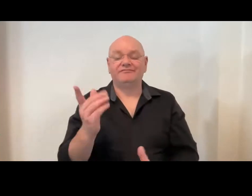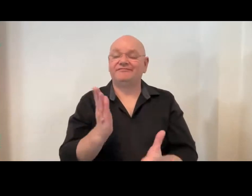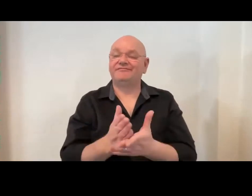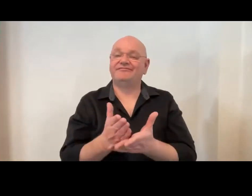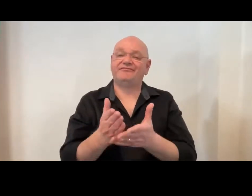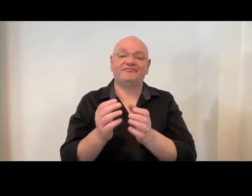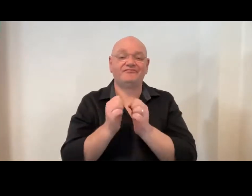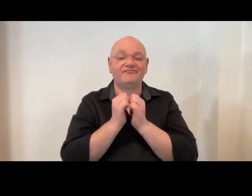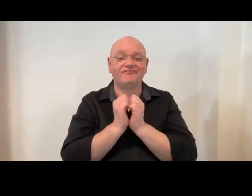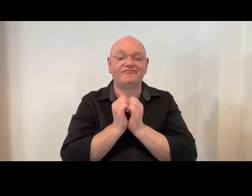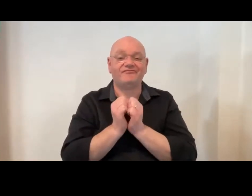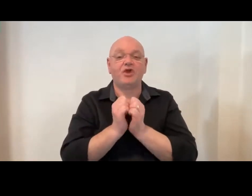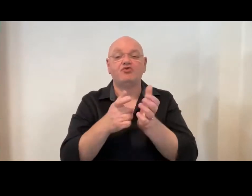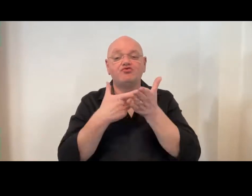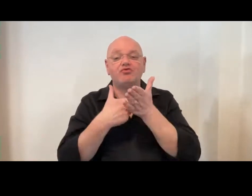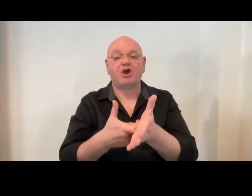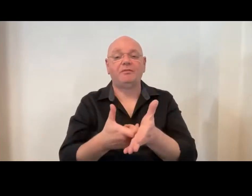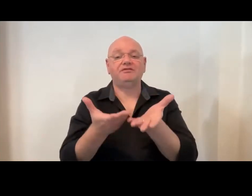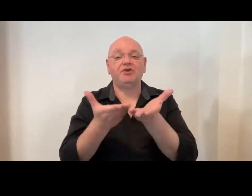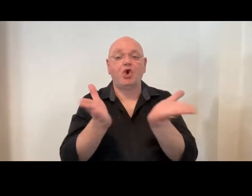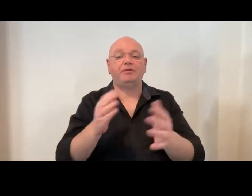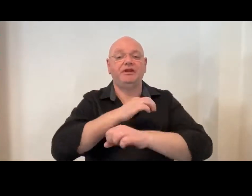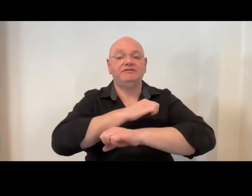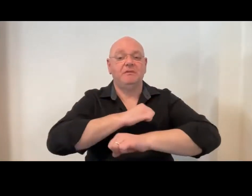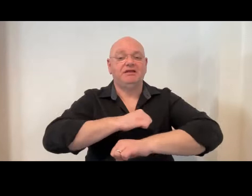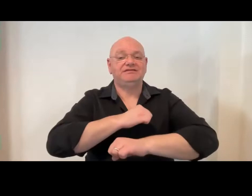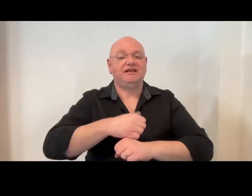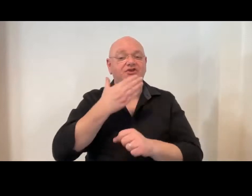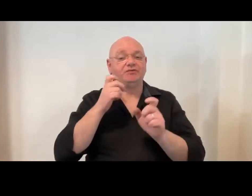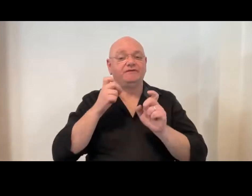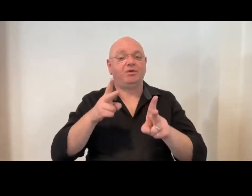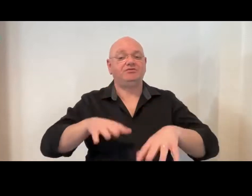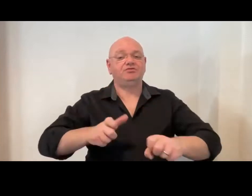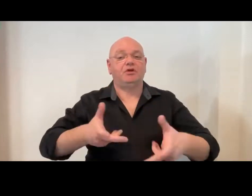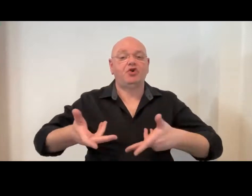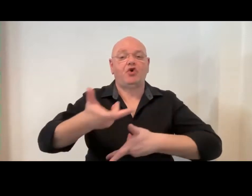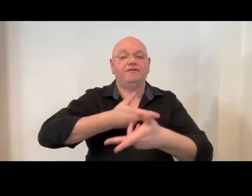impact of the various towns funds on high streets and town centre renewal.